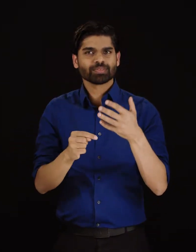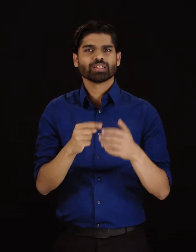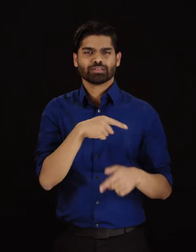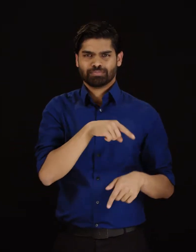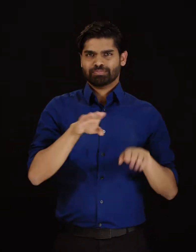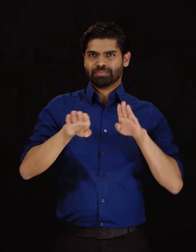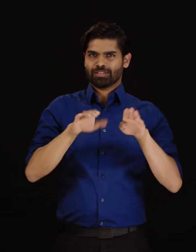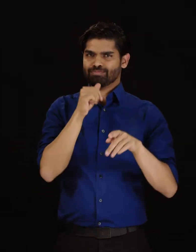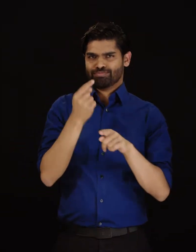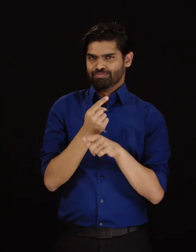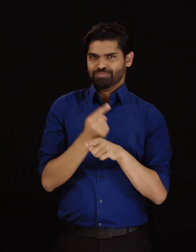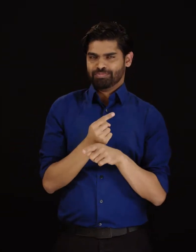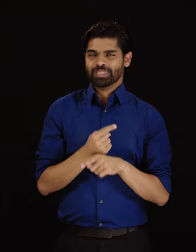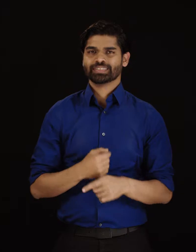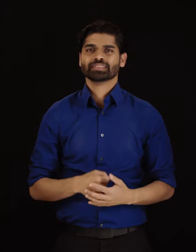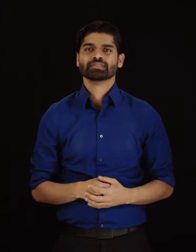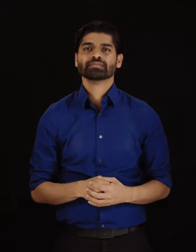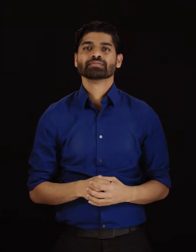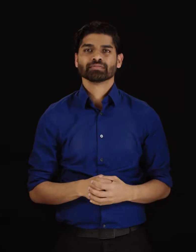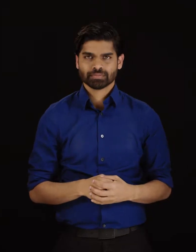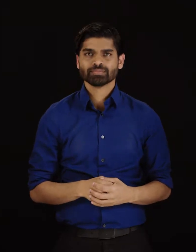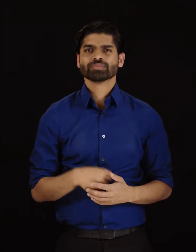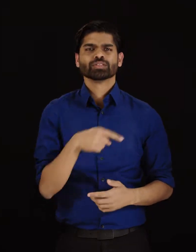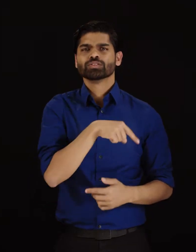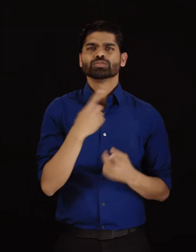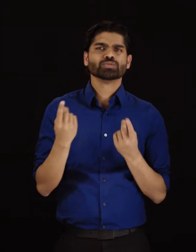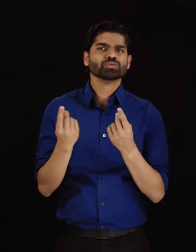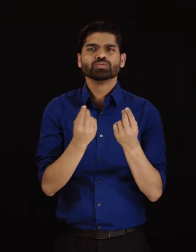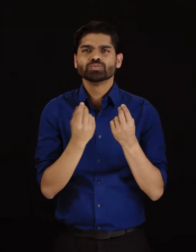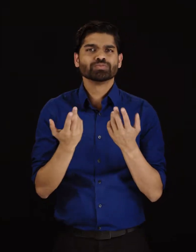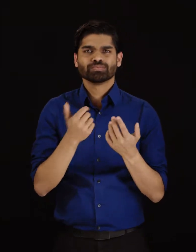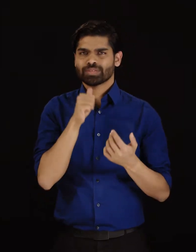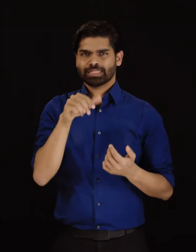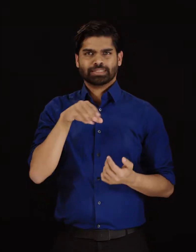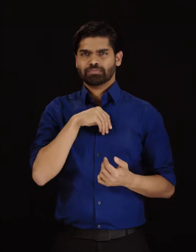illegal activity, cyberbullying or any other violation that each service